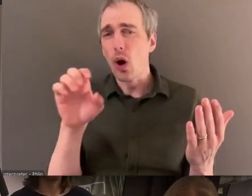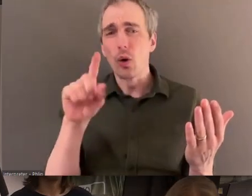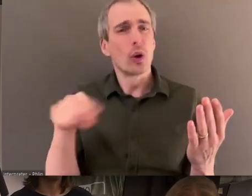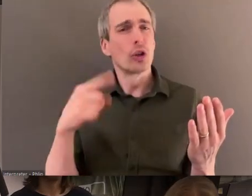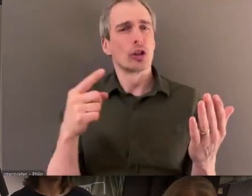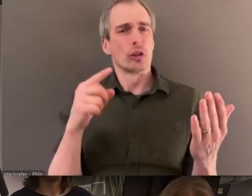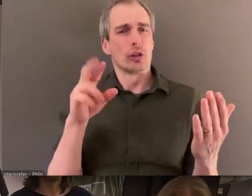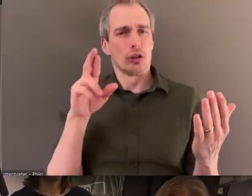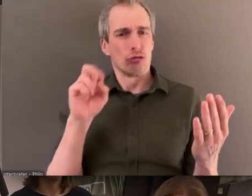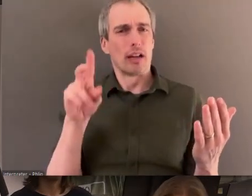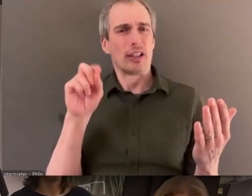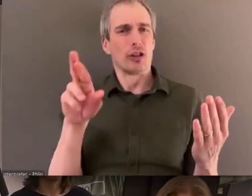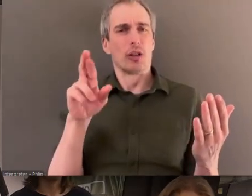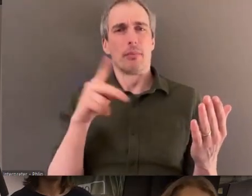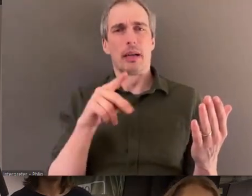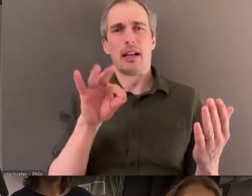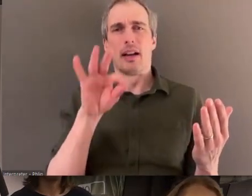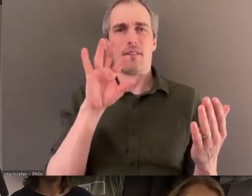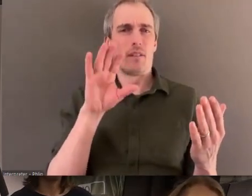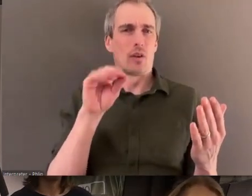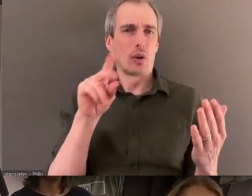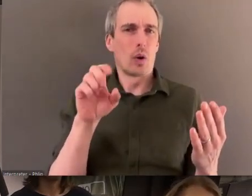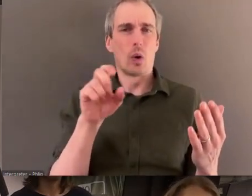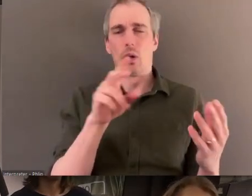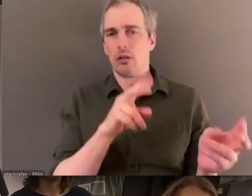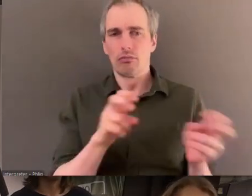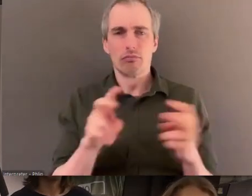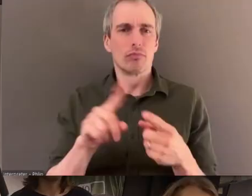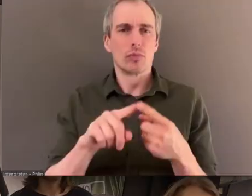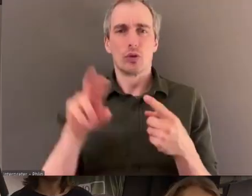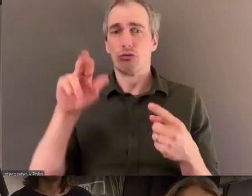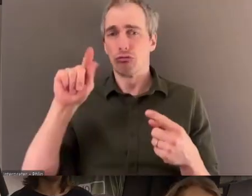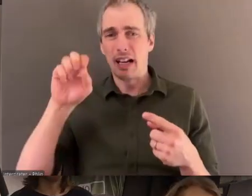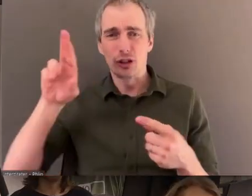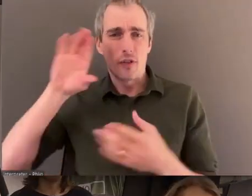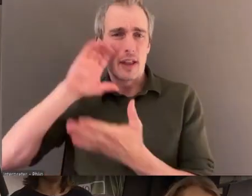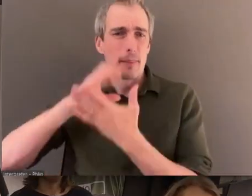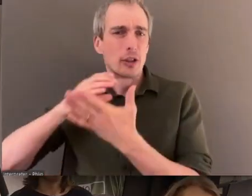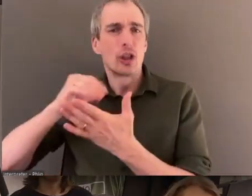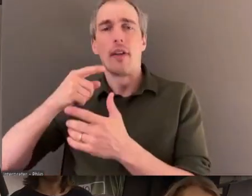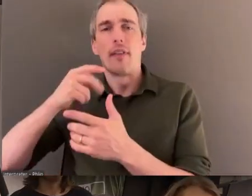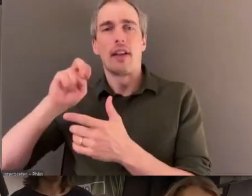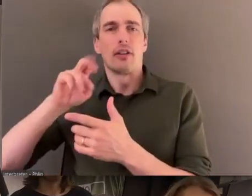raster image and then put the raster image through some uniform process?